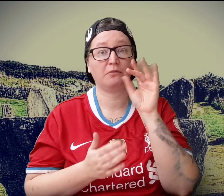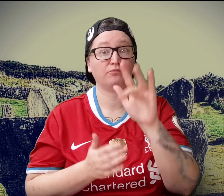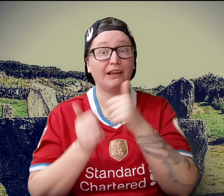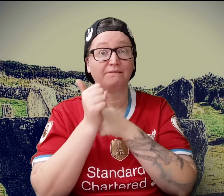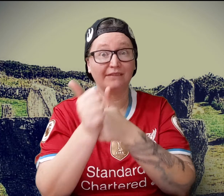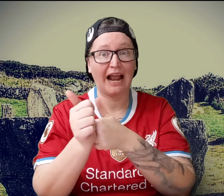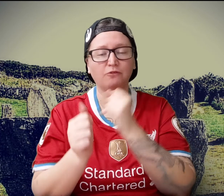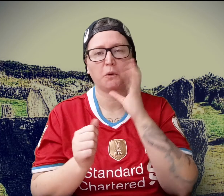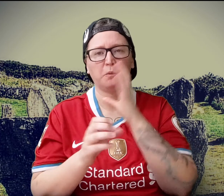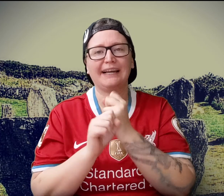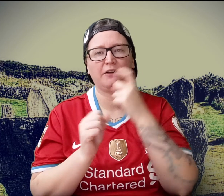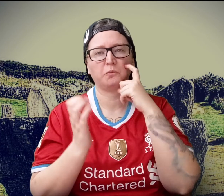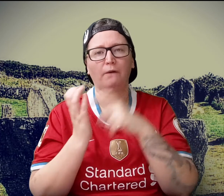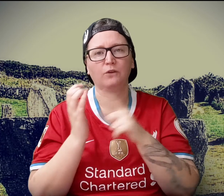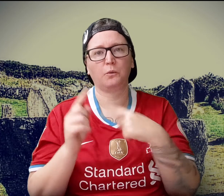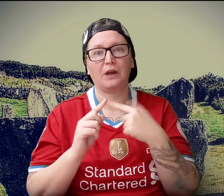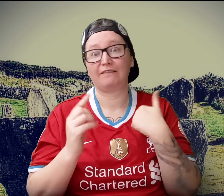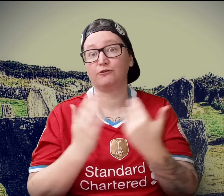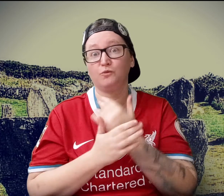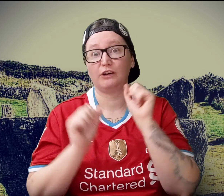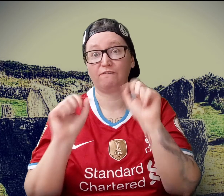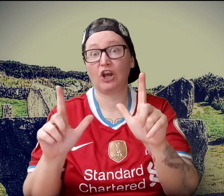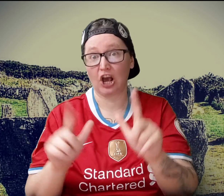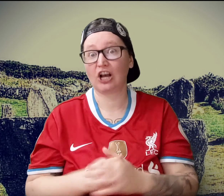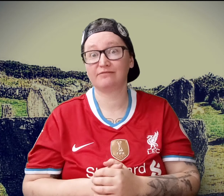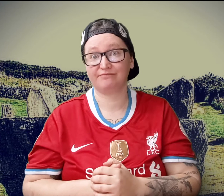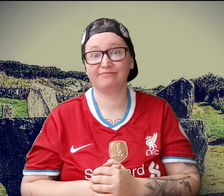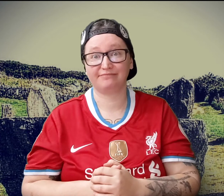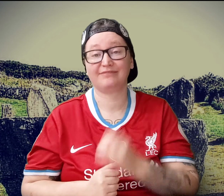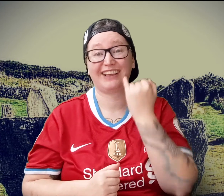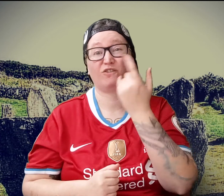like my Facebook page and make sure you follow so you get notifications when I put out new videos